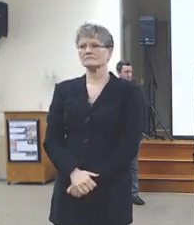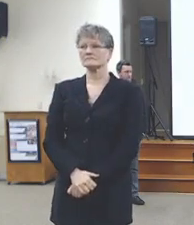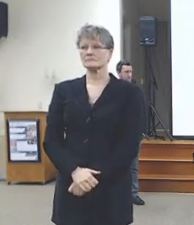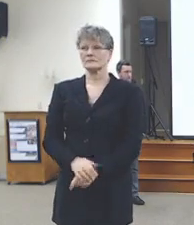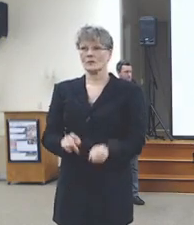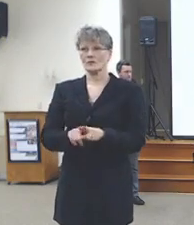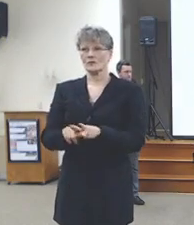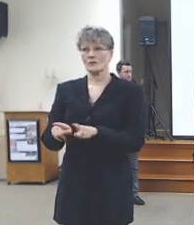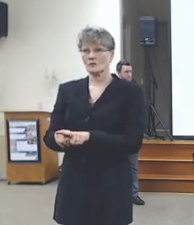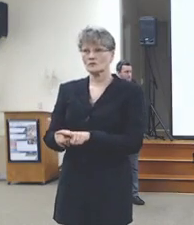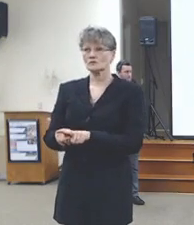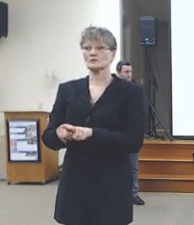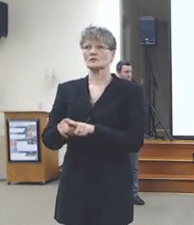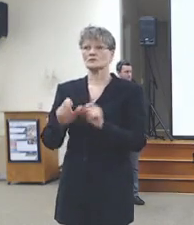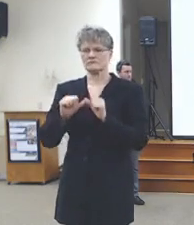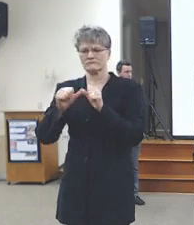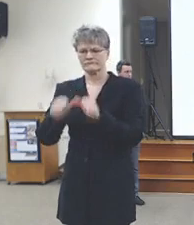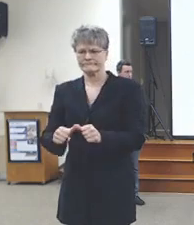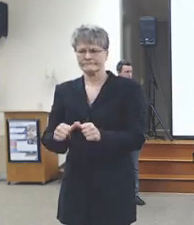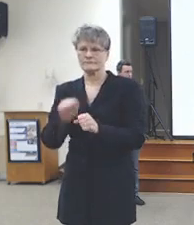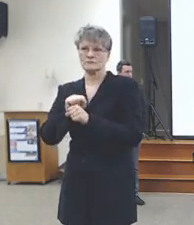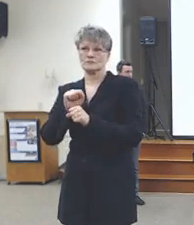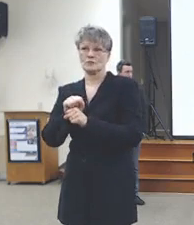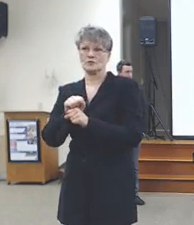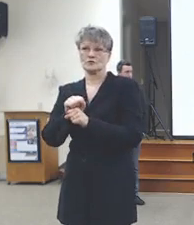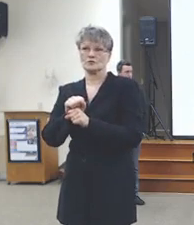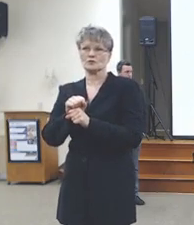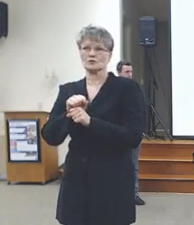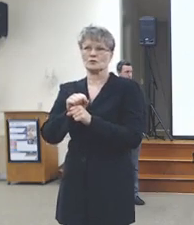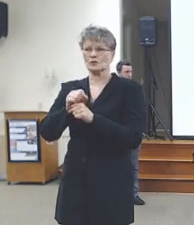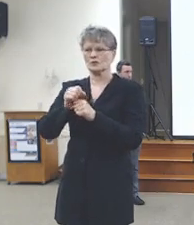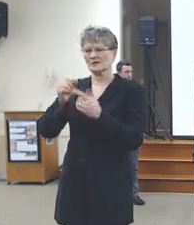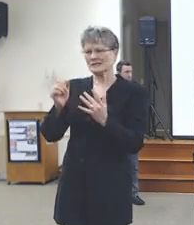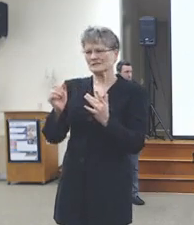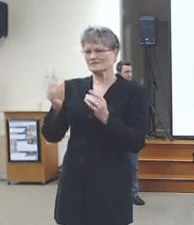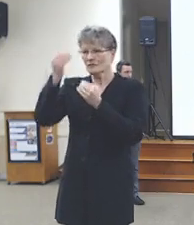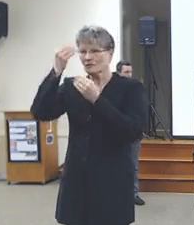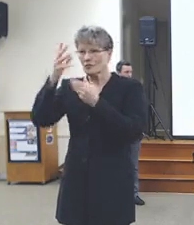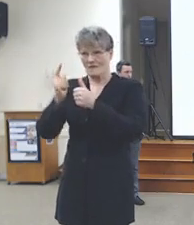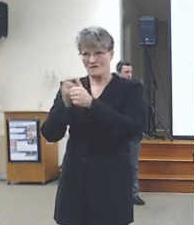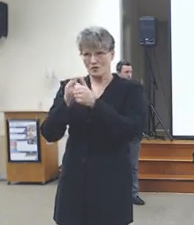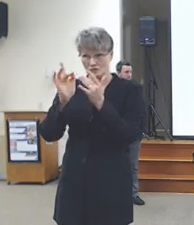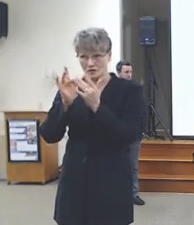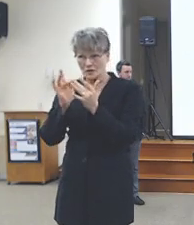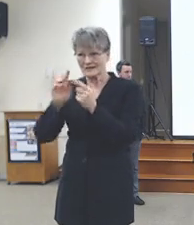notify that that's sort of second circle of people would you. I can give you kind